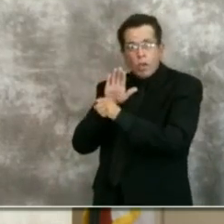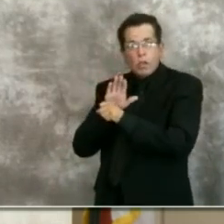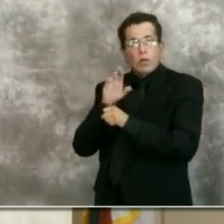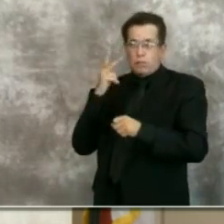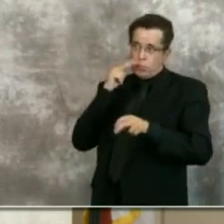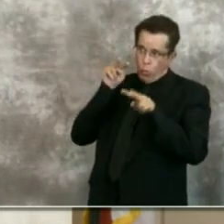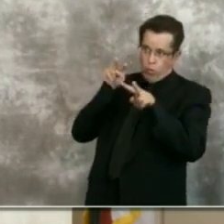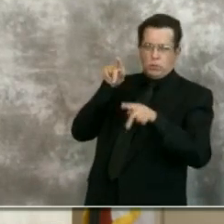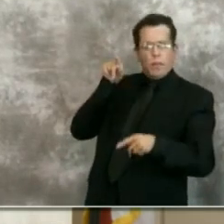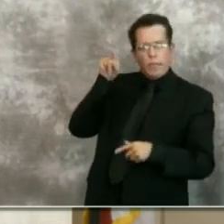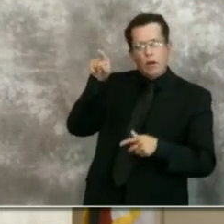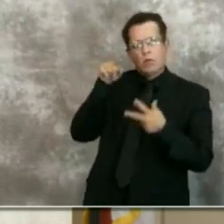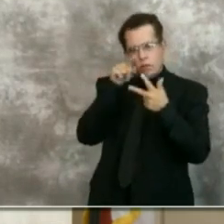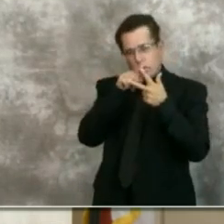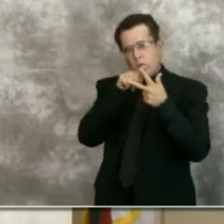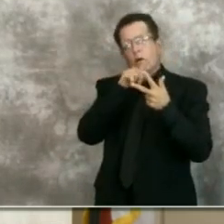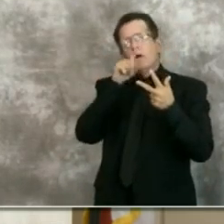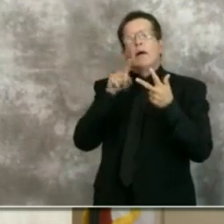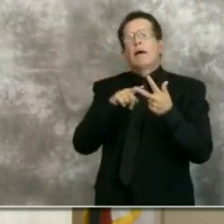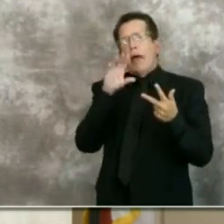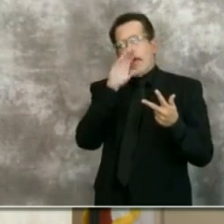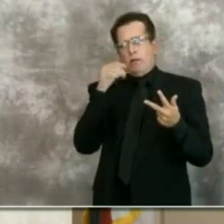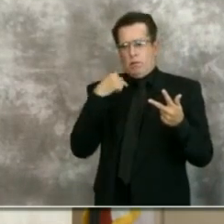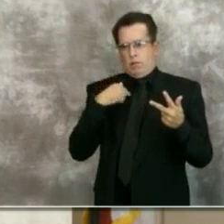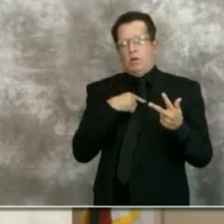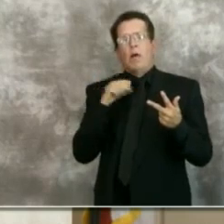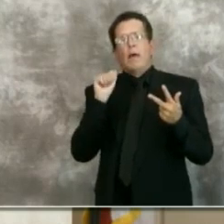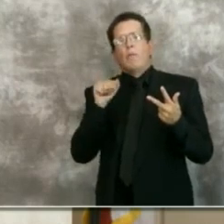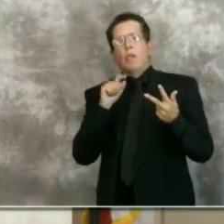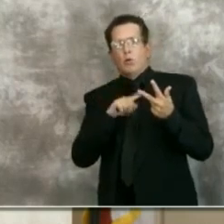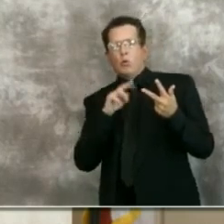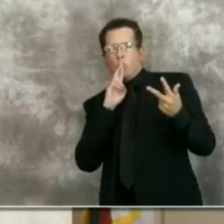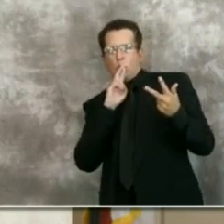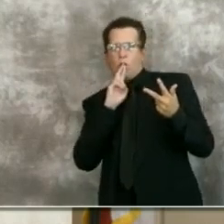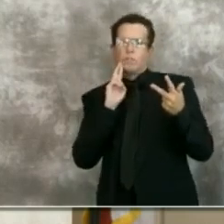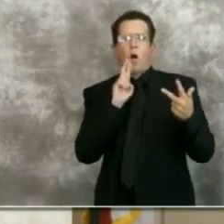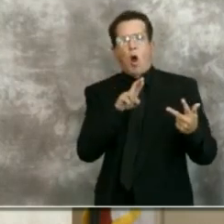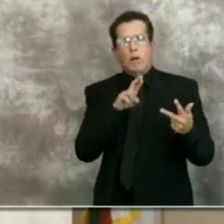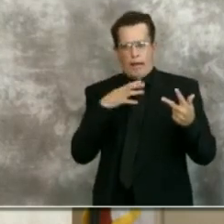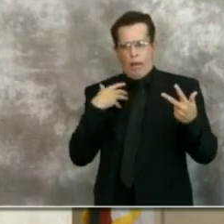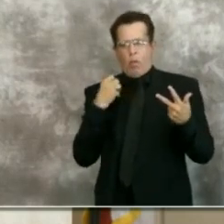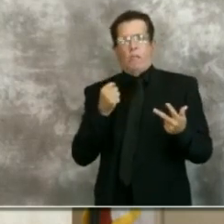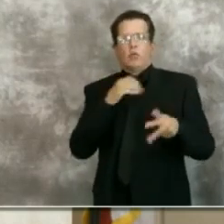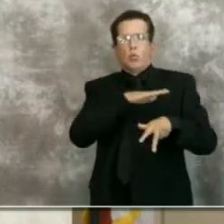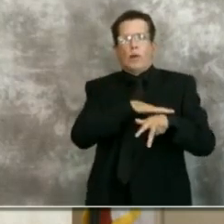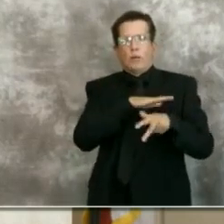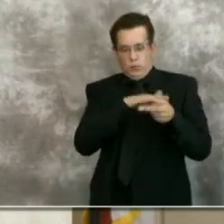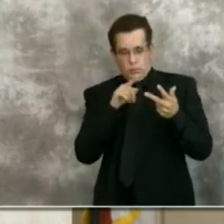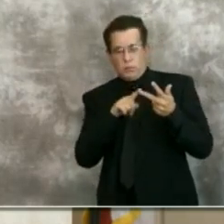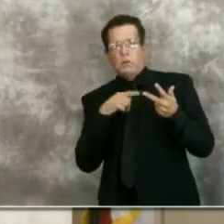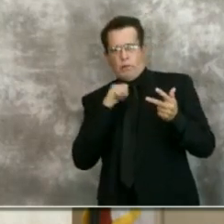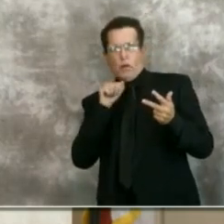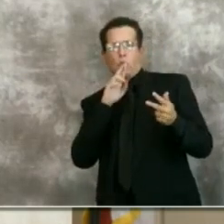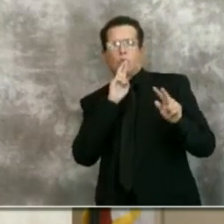SAN DIEGO IN REAL TIME, THE HEALTH CARE METRICS WITH WHICH REVOLVE AROUND OUR HOSPITAL AND HEALTHCARE SITTING CAPACITY AND THEN THE PUBLIC